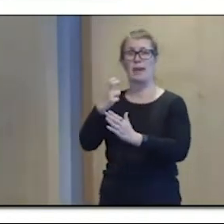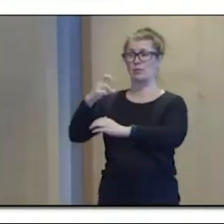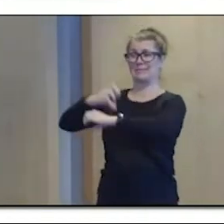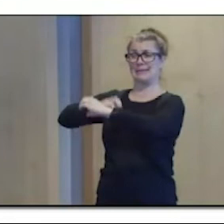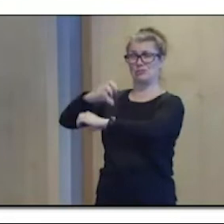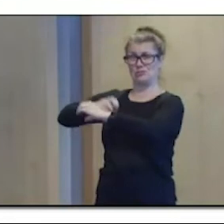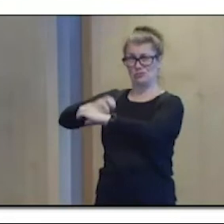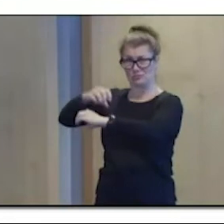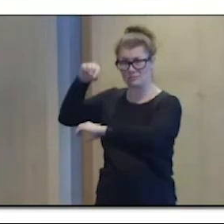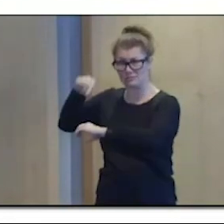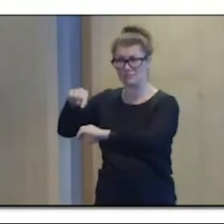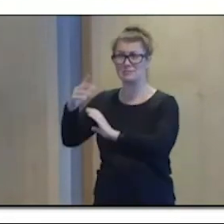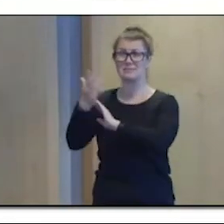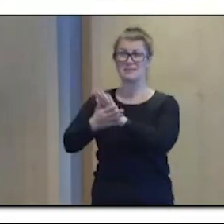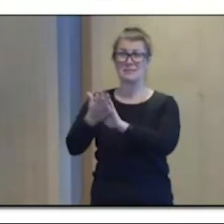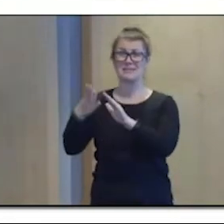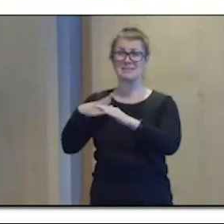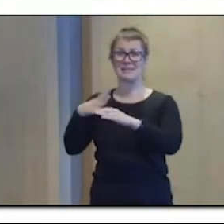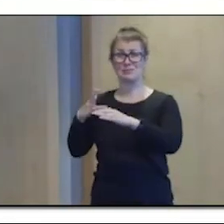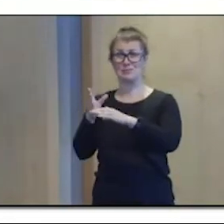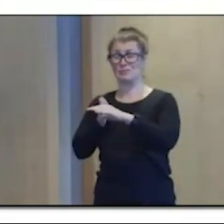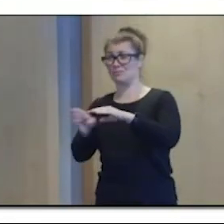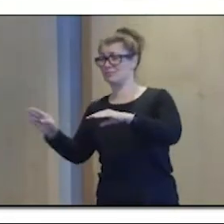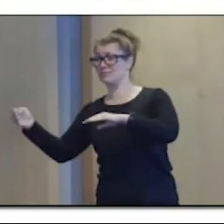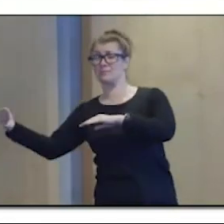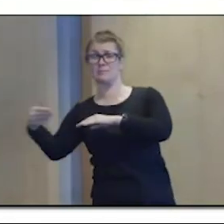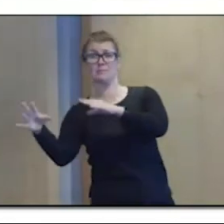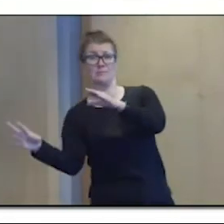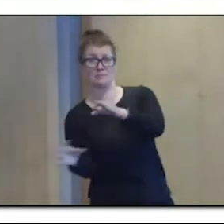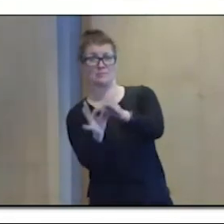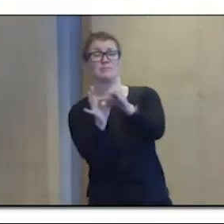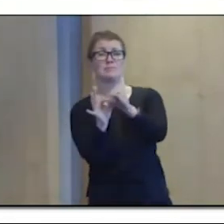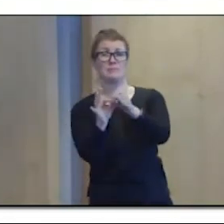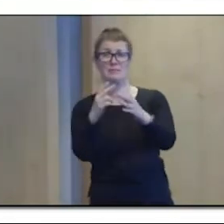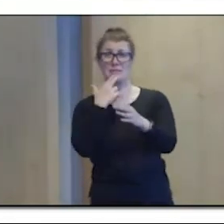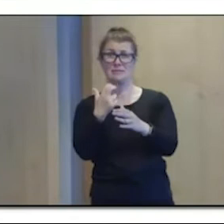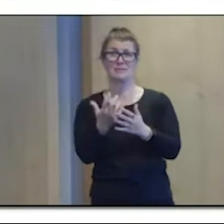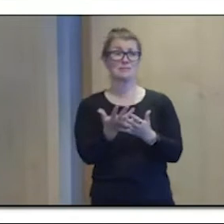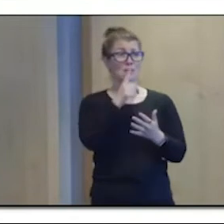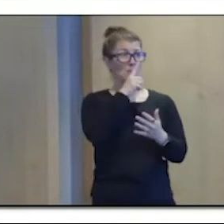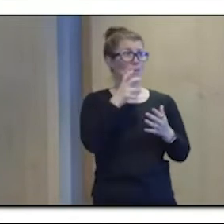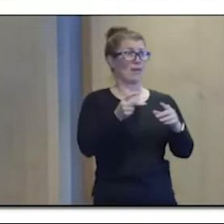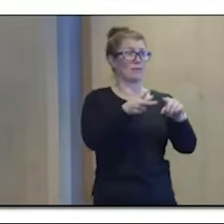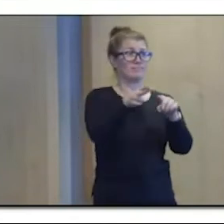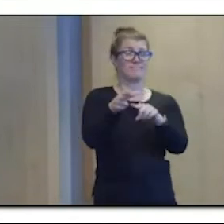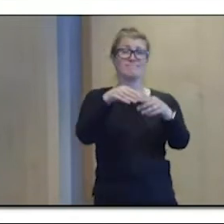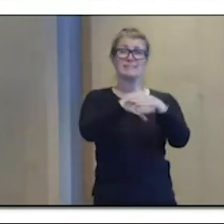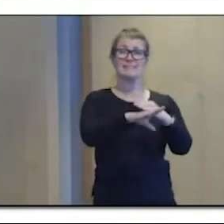operator had to direct what's called load shedding which means people were cut off in rotation for an